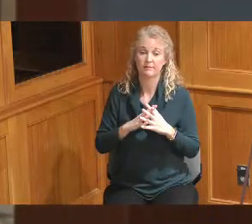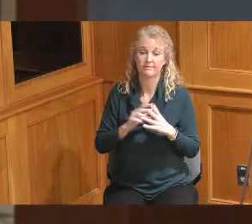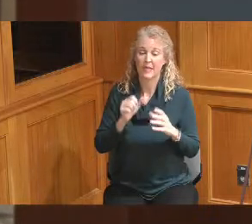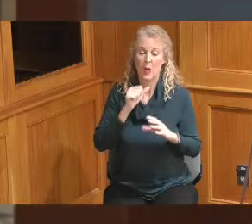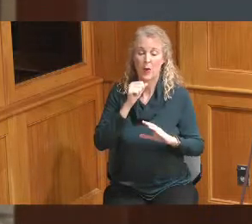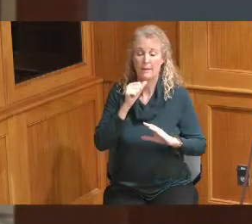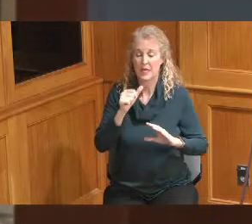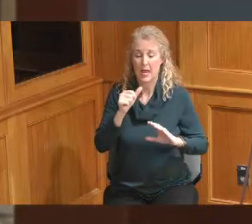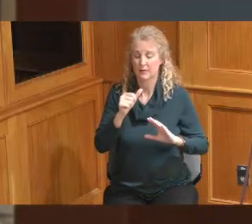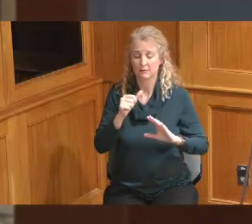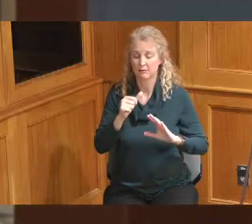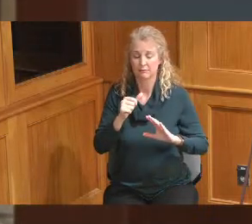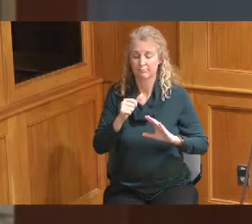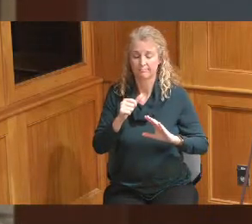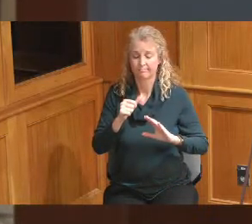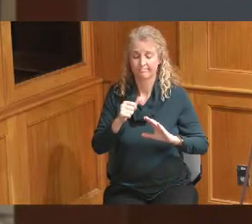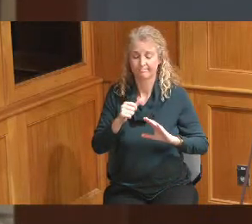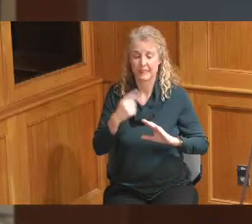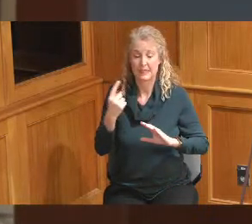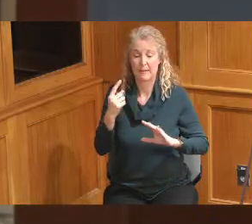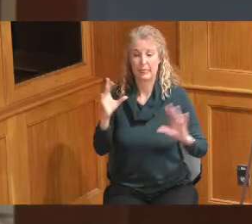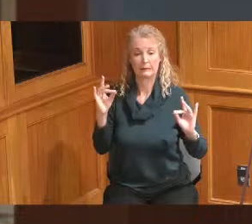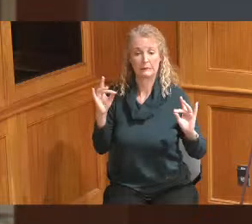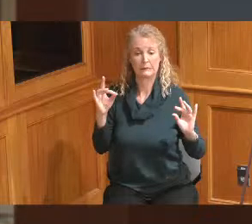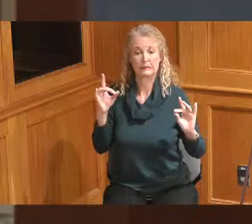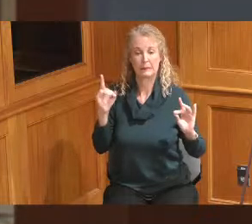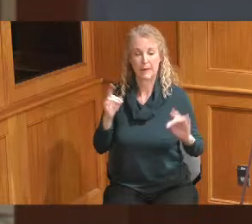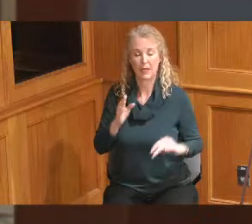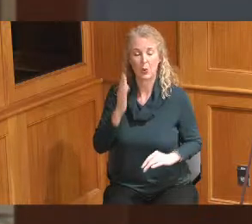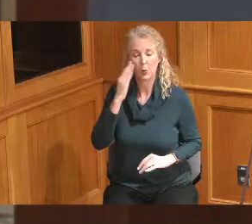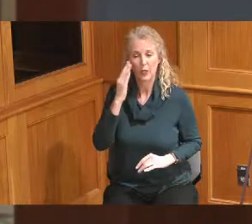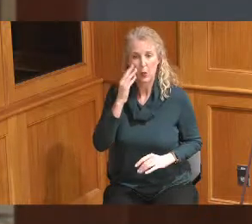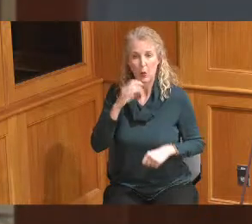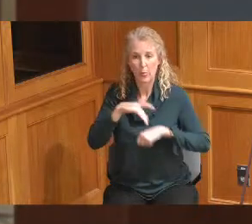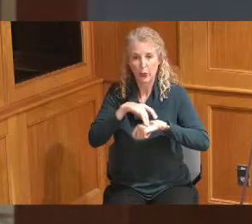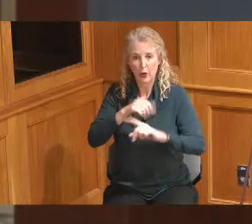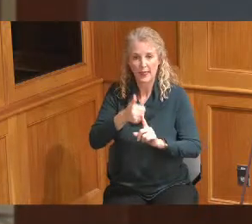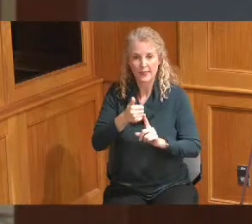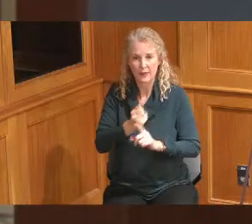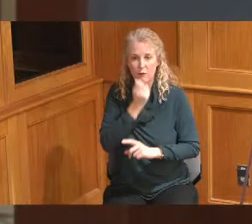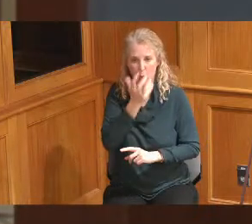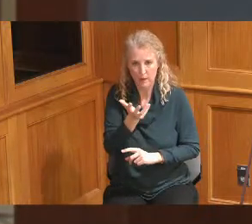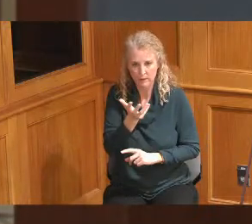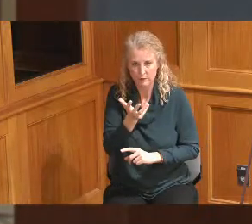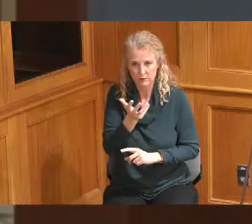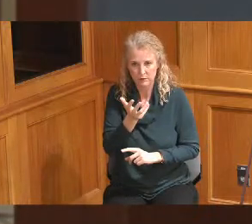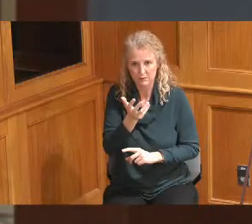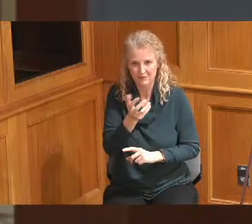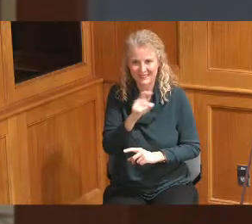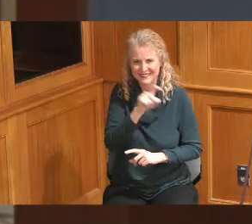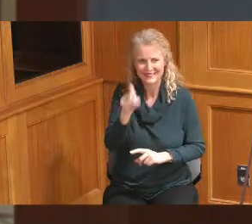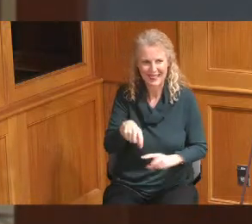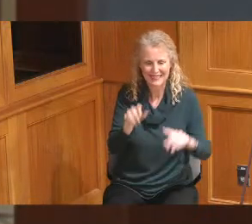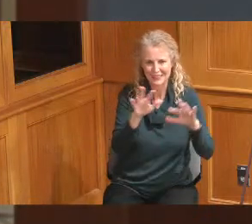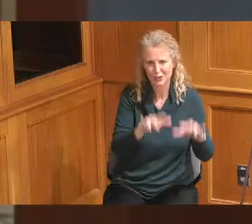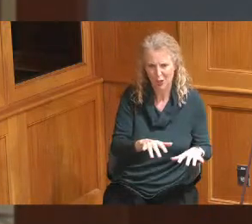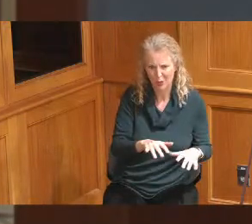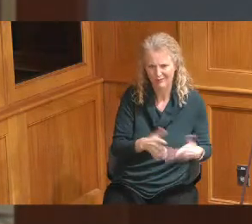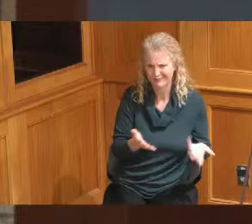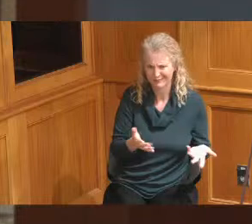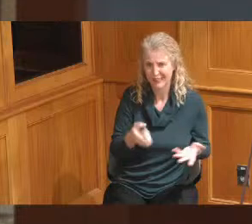getting warmer things are changing we have snow in Houston uh and and to to your point about salt